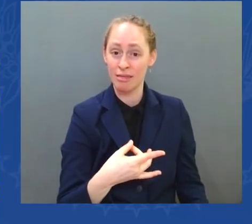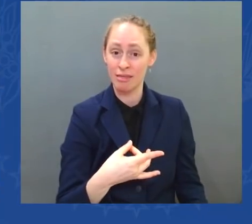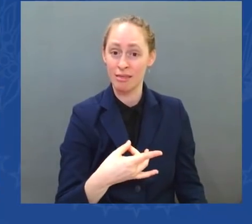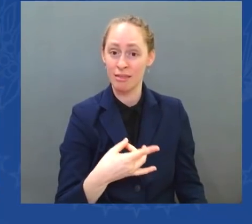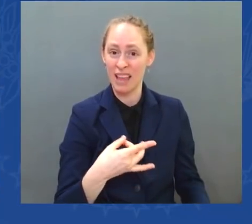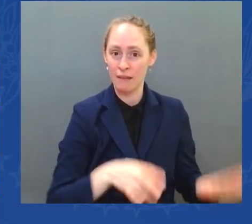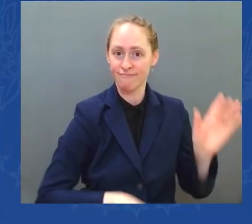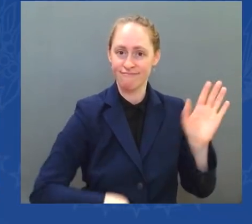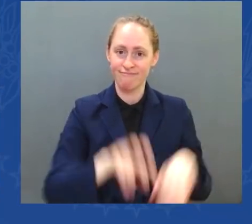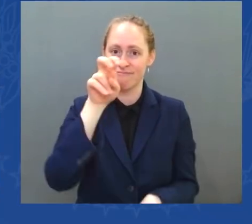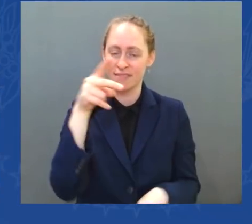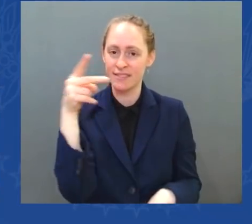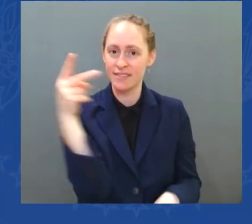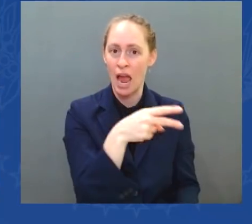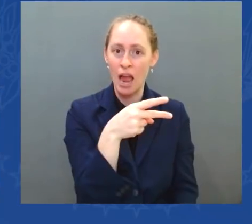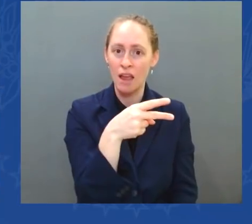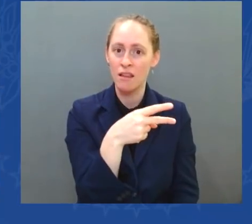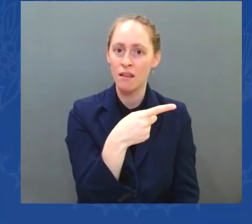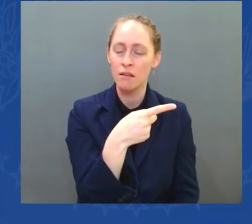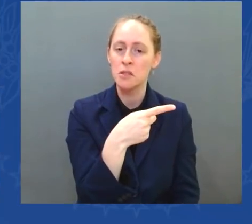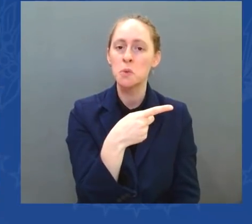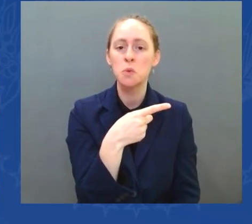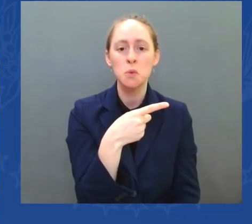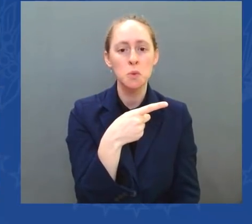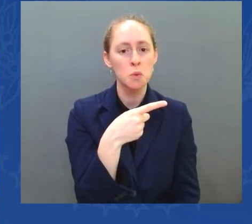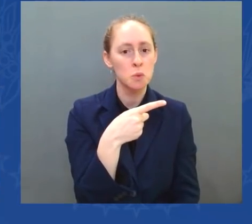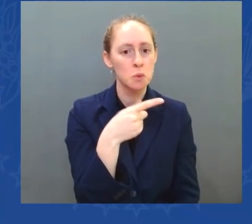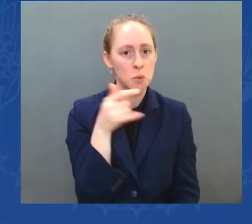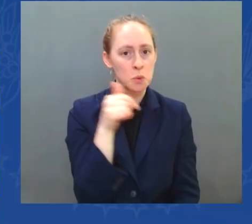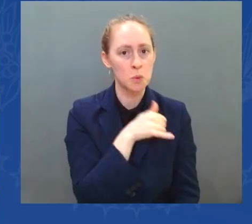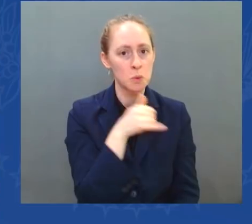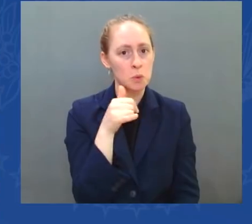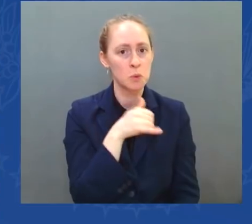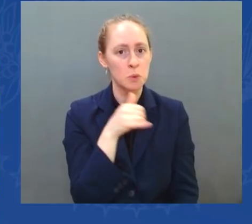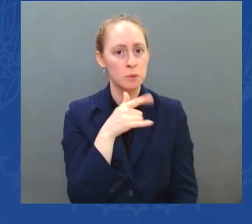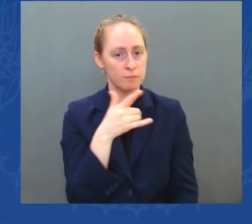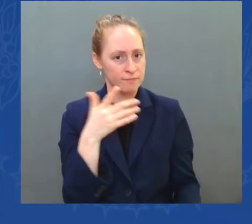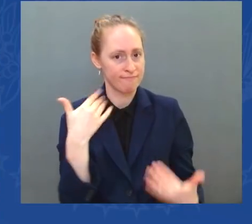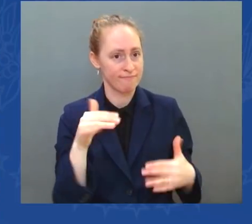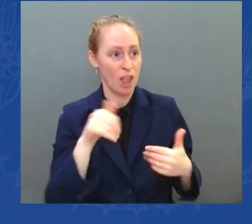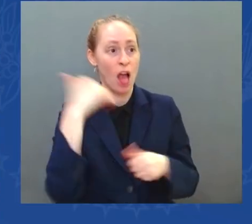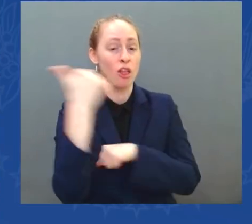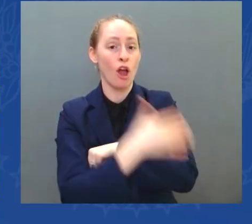We can and we must change that, not by hurting other countries, but by developing ourselves.